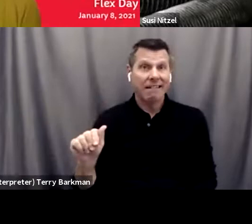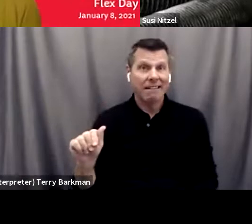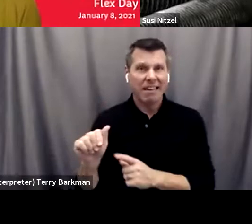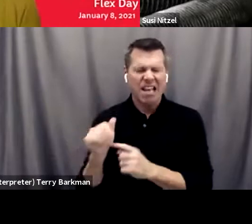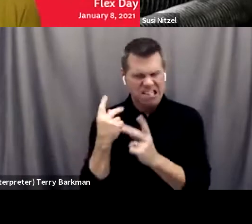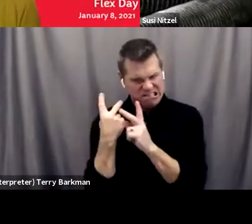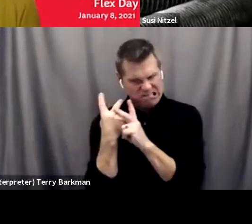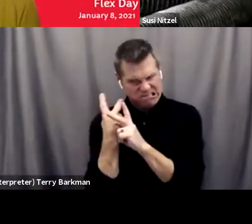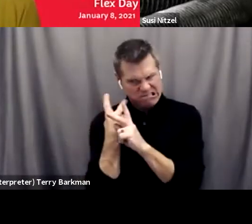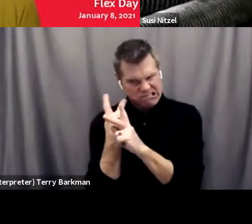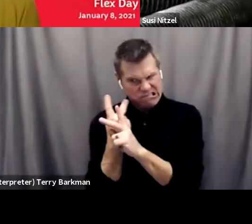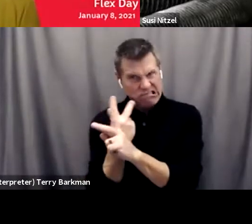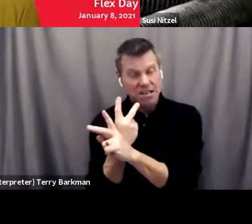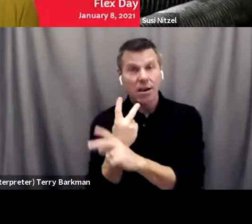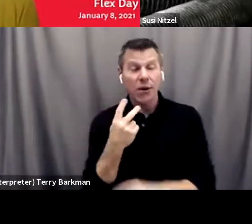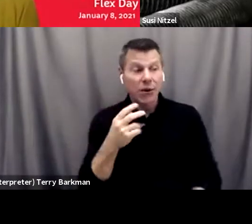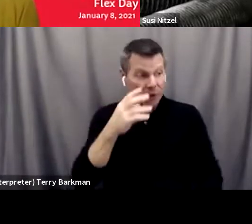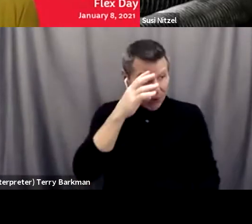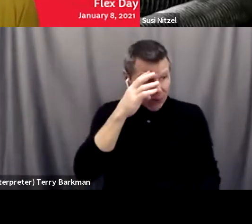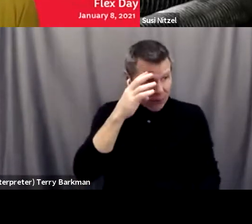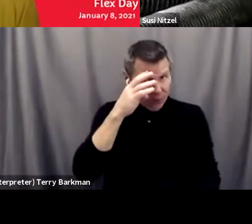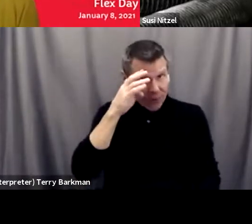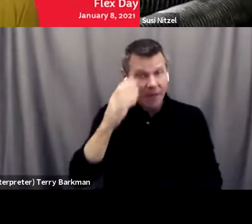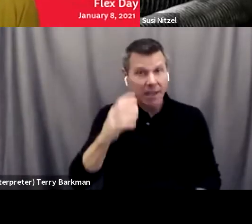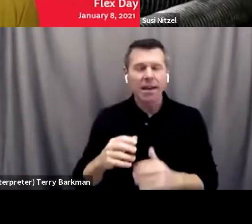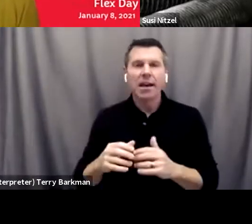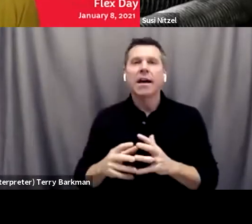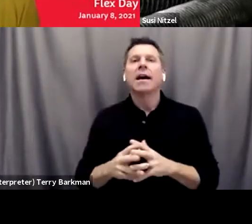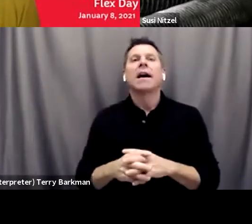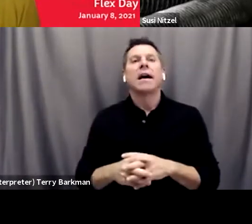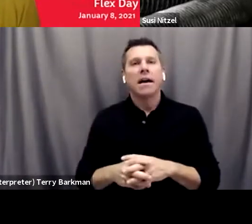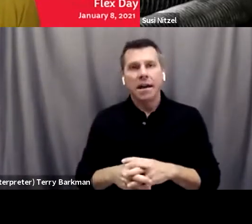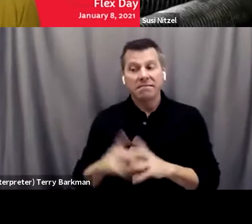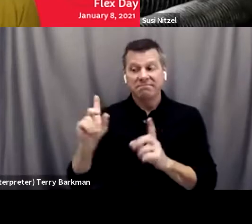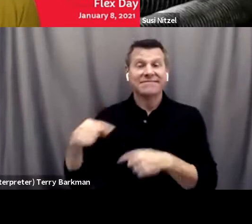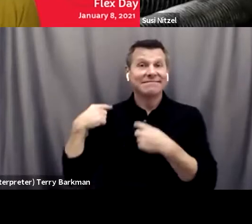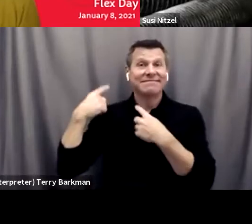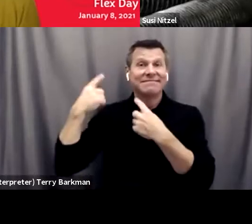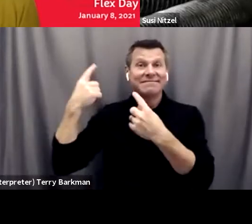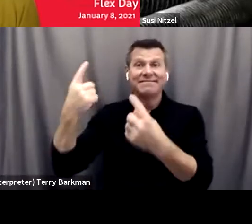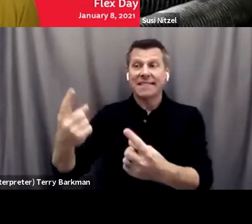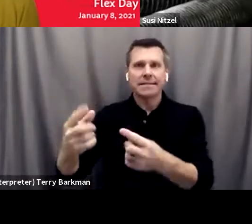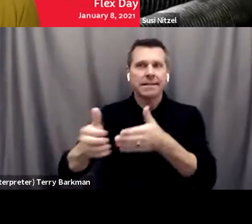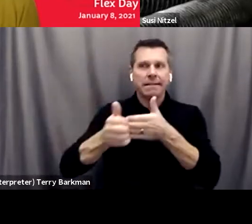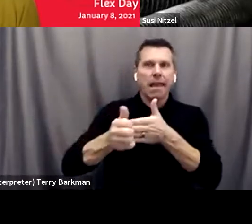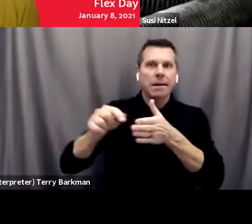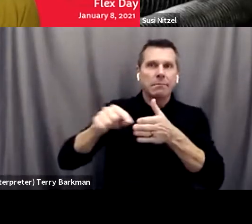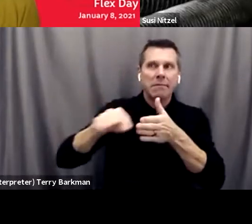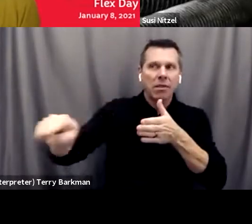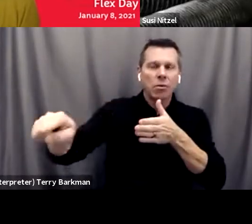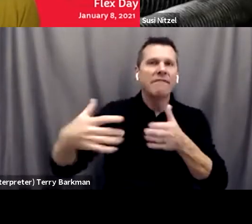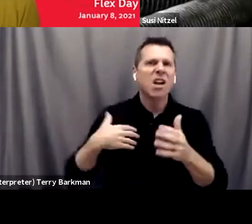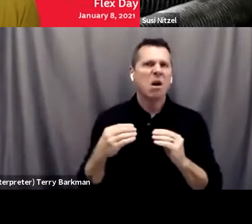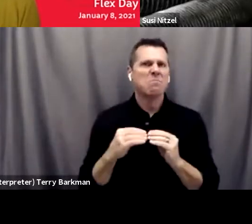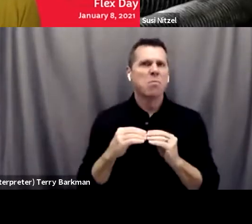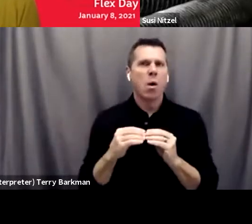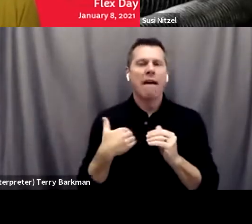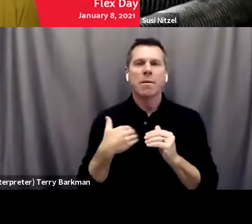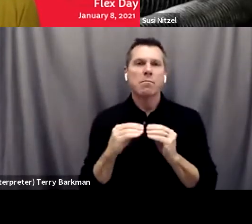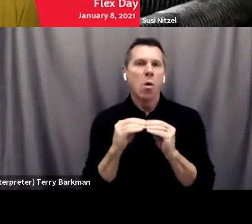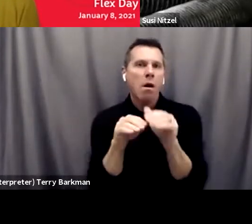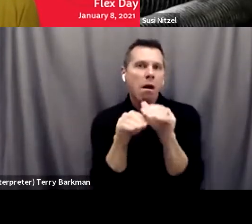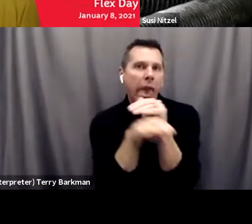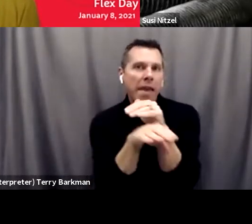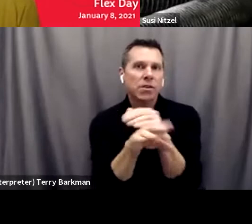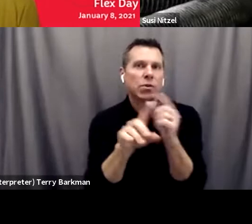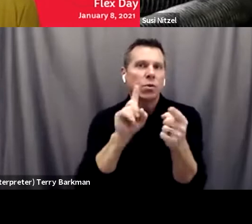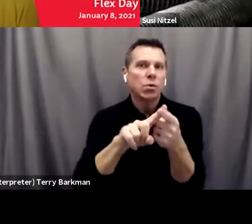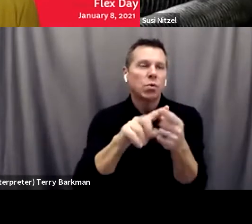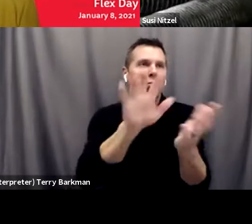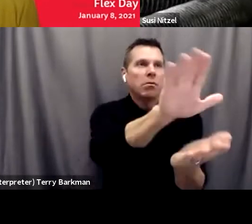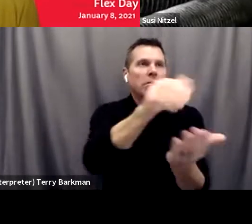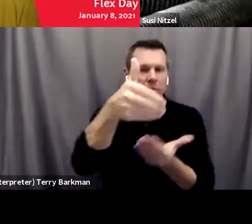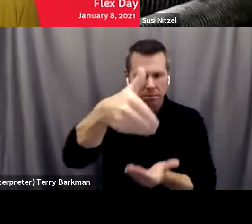to scramble to get the information, I feel, since we've implemented, guided pathways, I have more access to that data. And we utilize